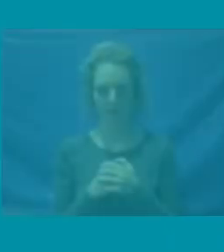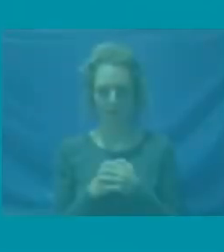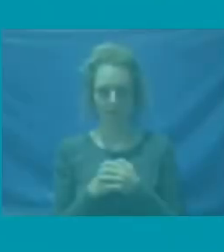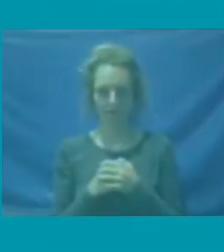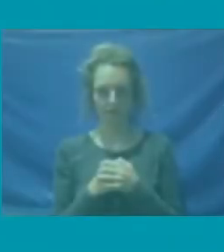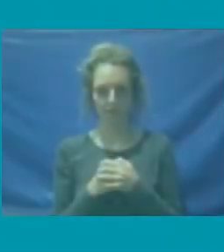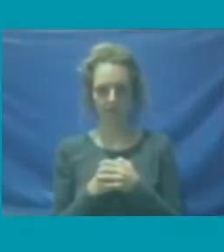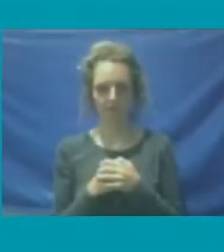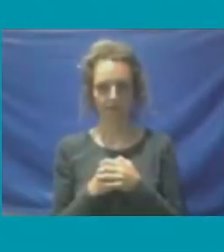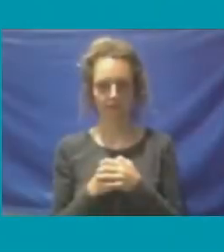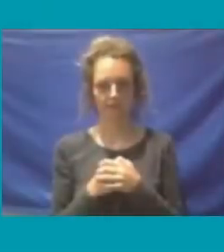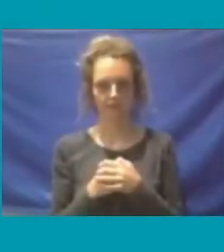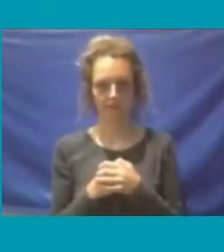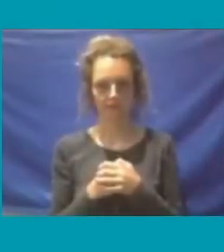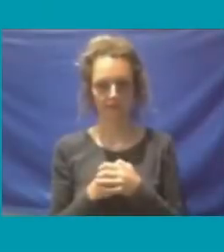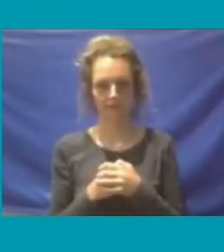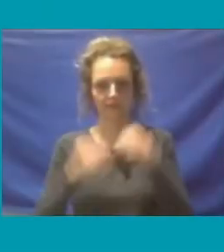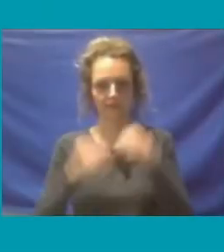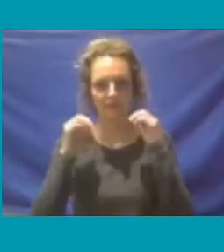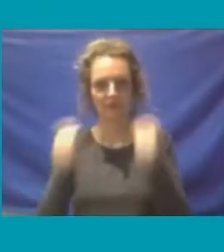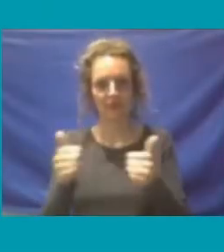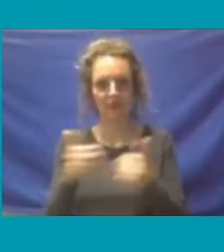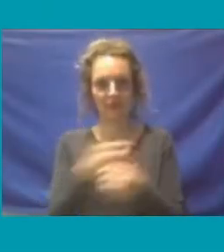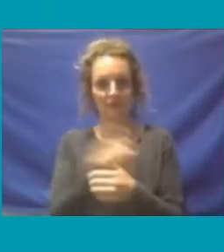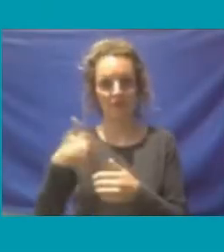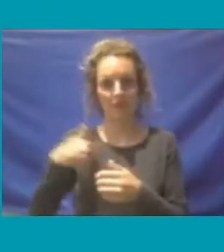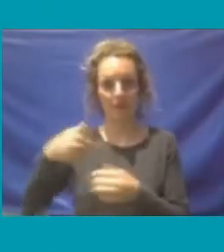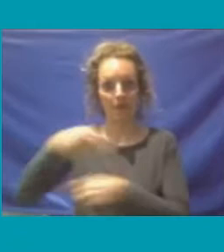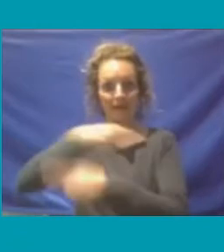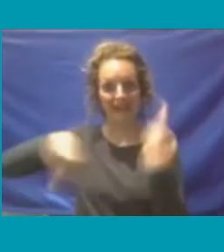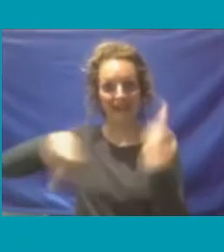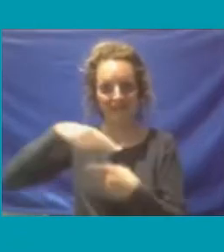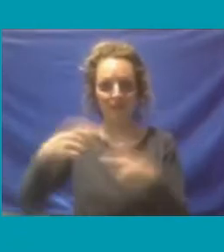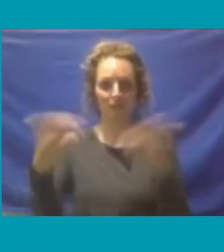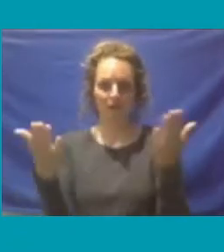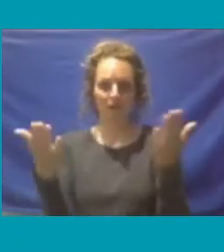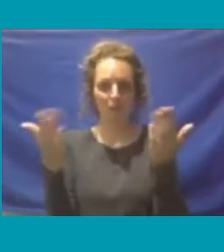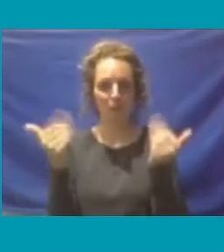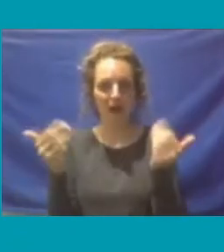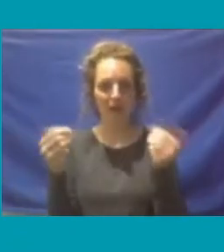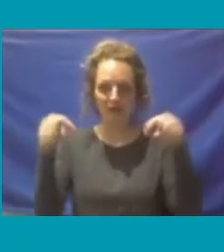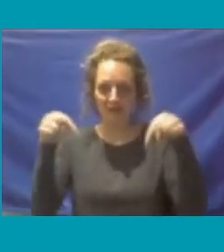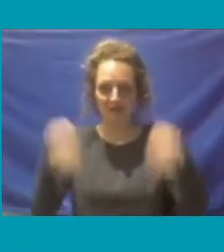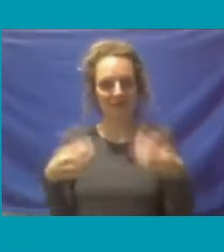Good morning everybody and welcome to this wonderful webinar regarding the